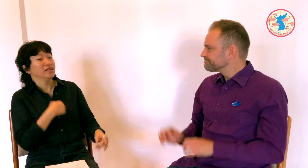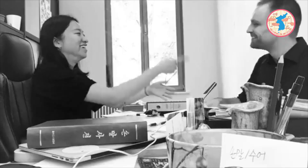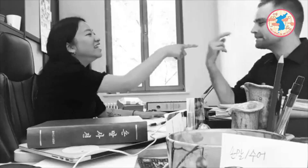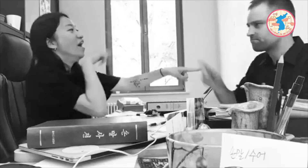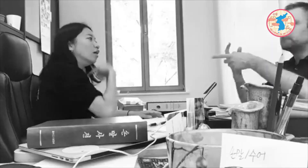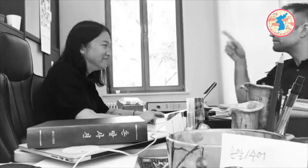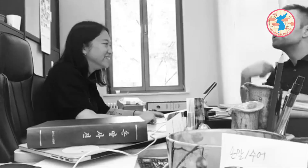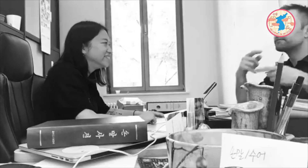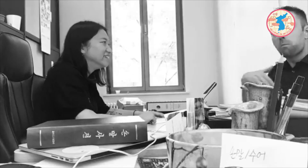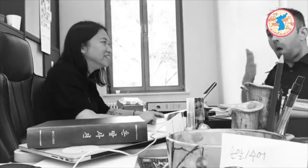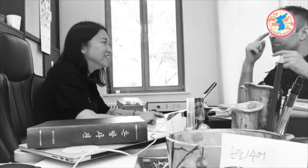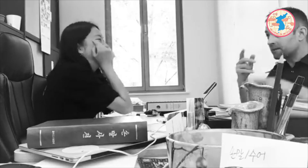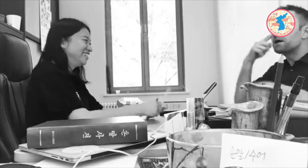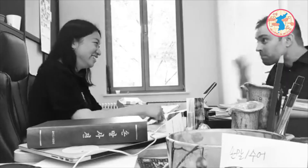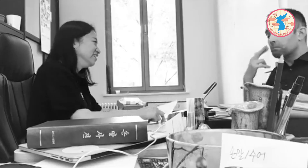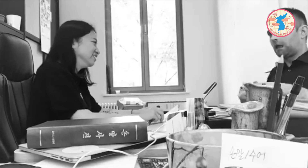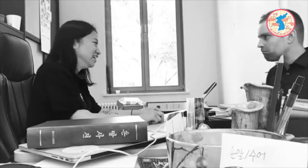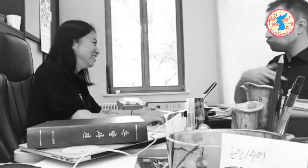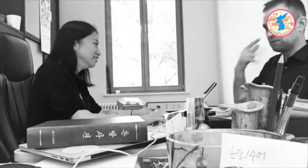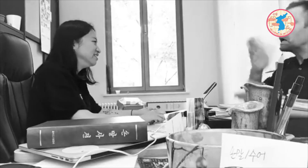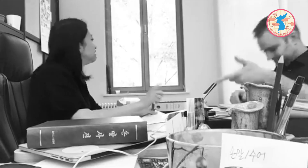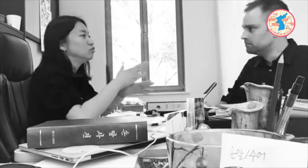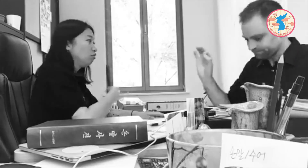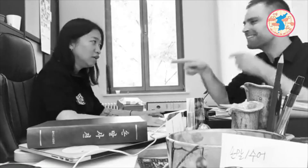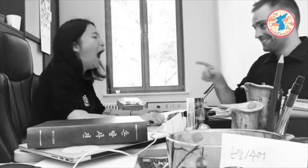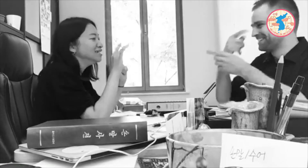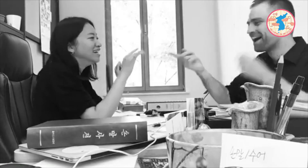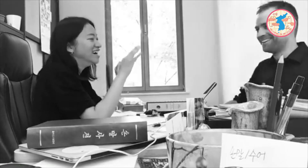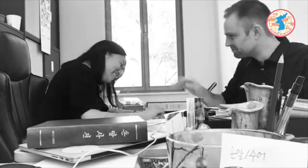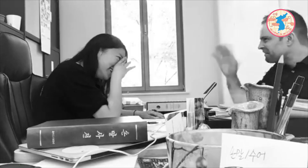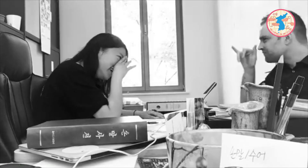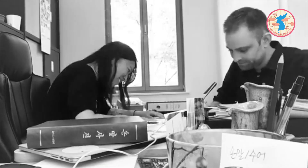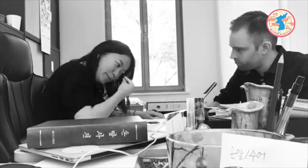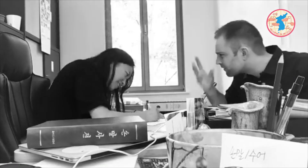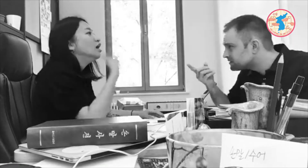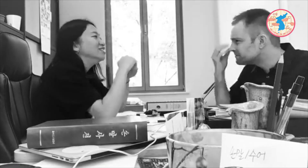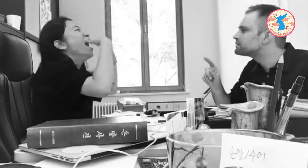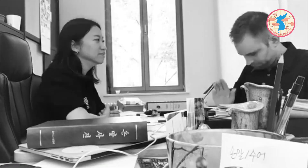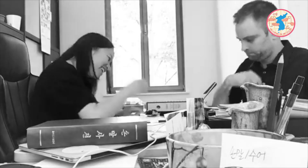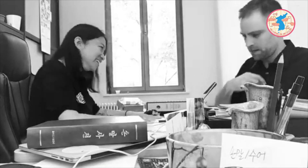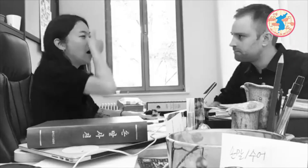*Beautiful time-lapse of us signing*